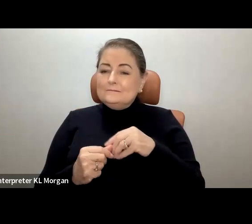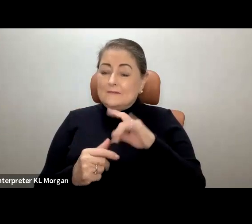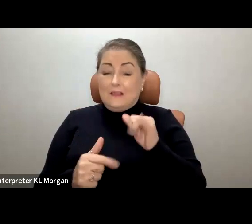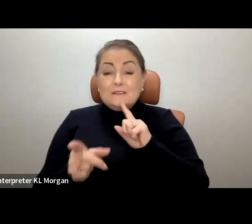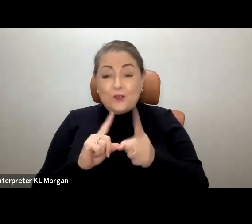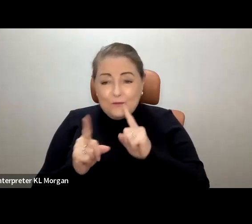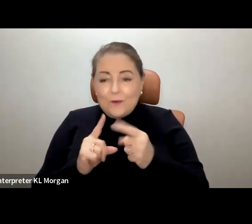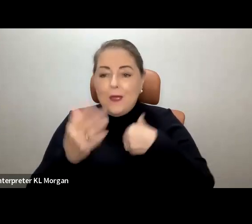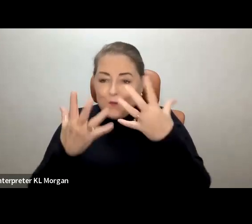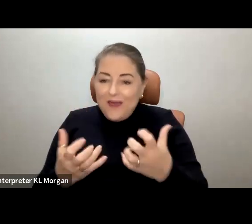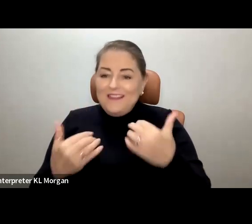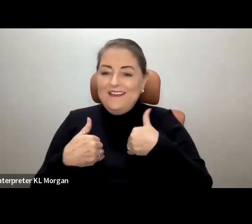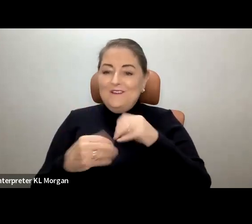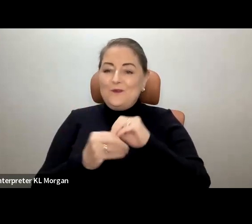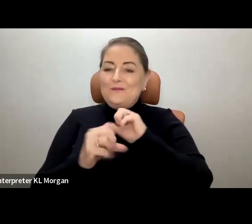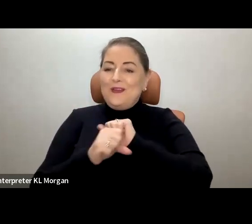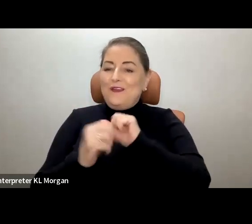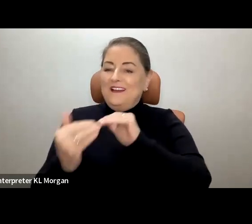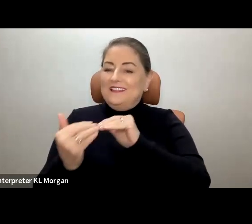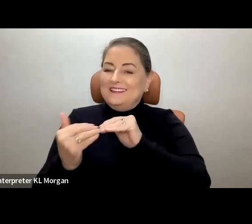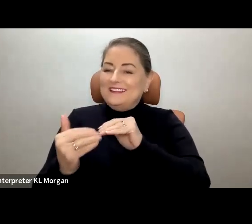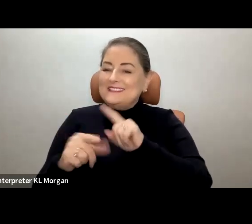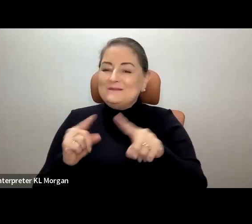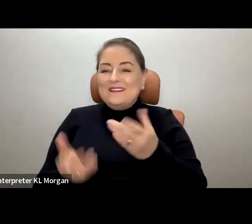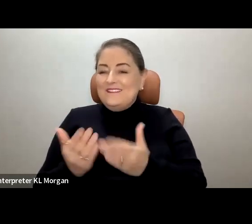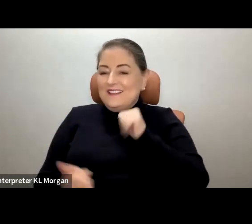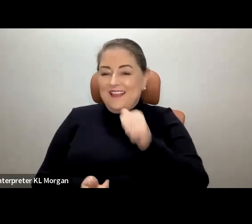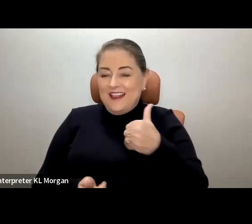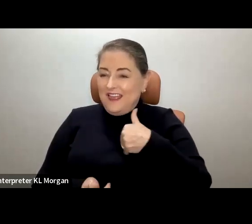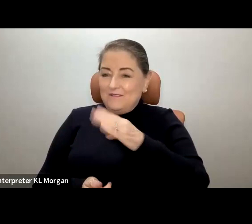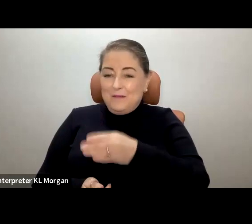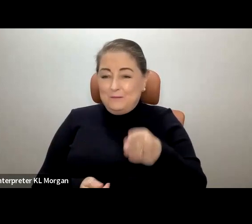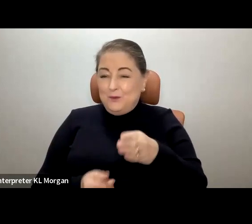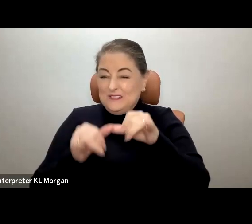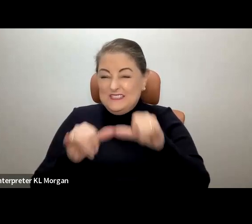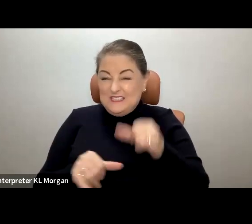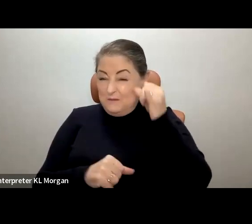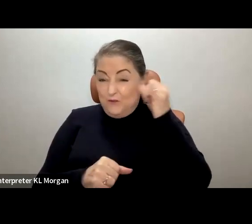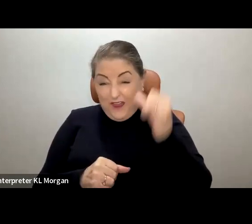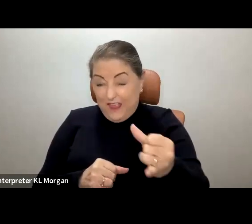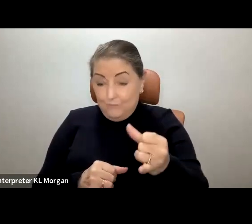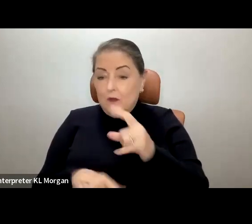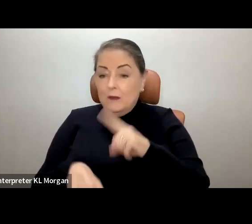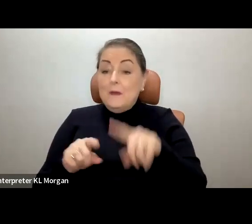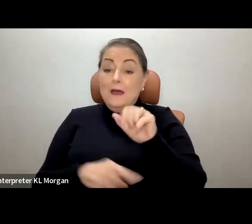want to have with our colleagues, we're probably not going to have the Blackboard system forever. But the Ally can